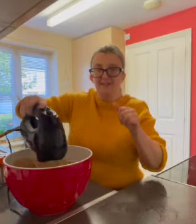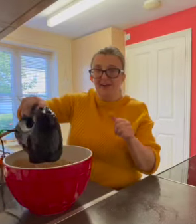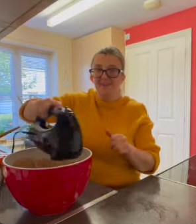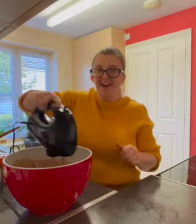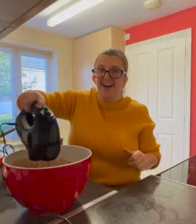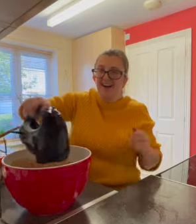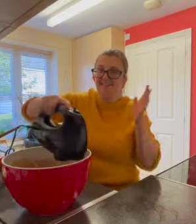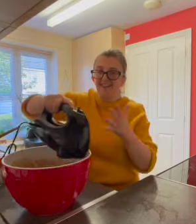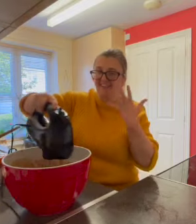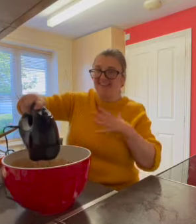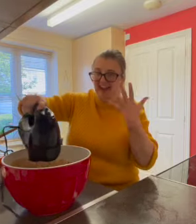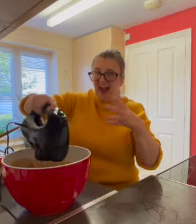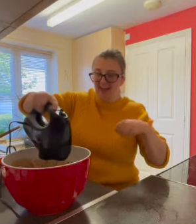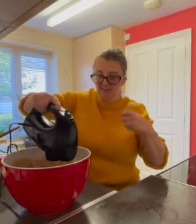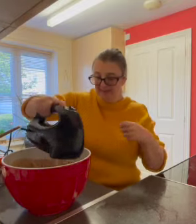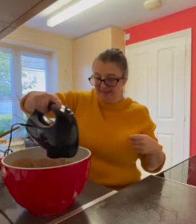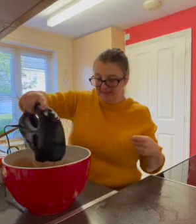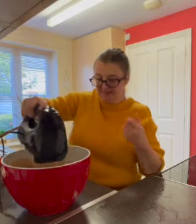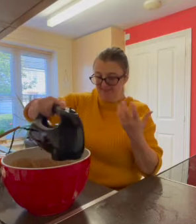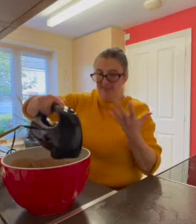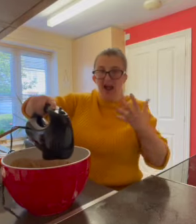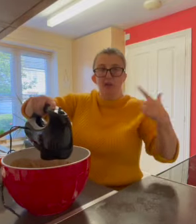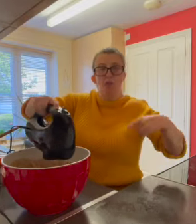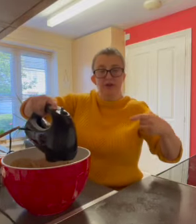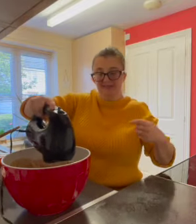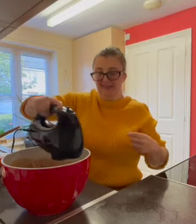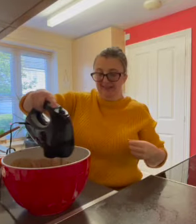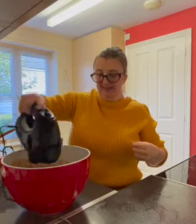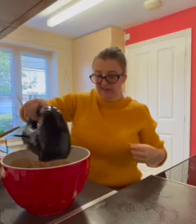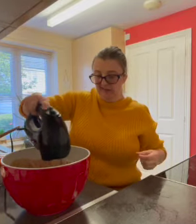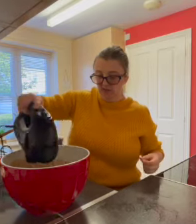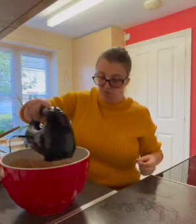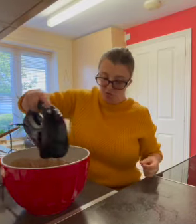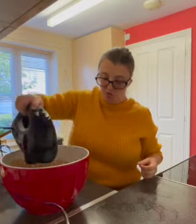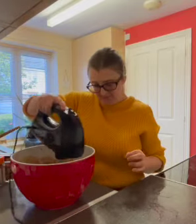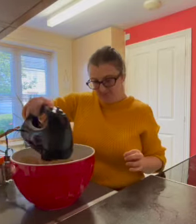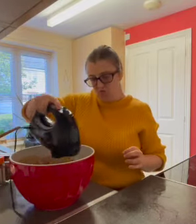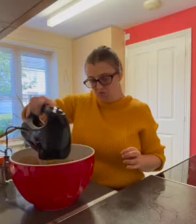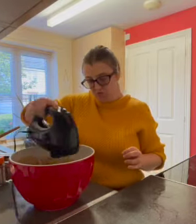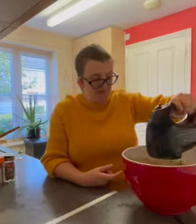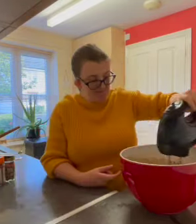Yep this look much better as it does need electric whisk.